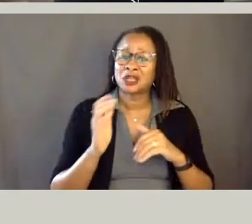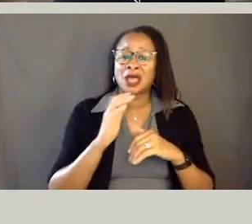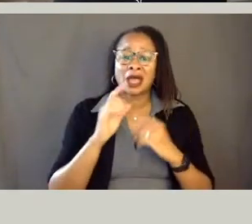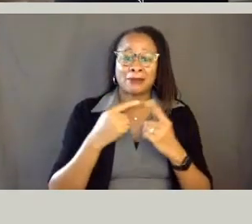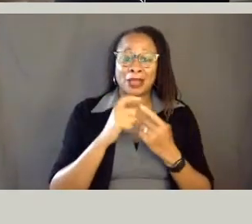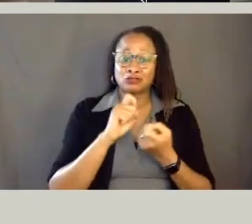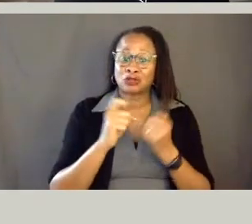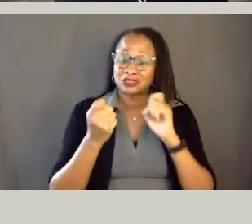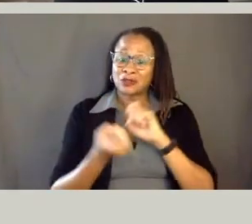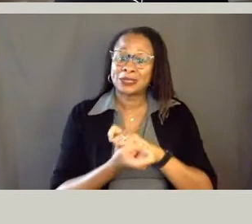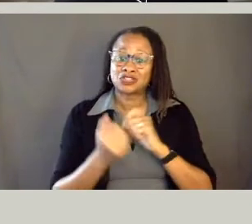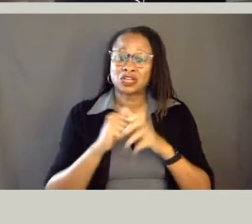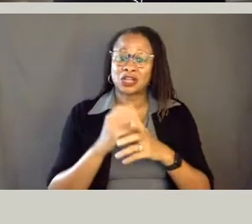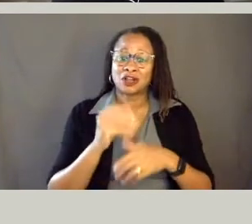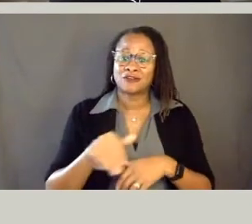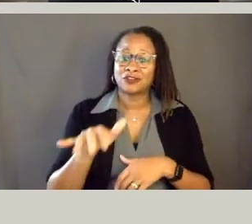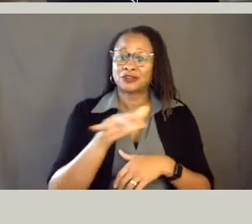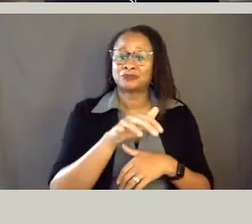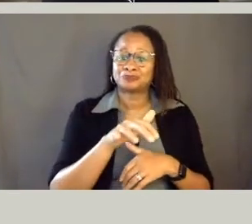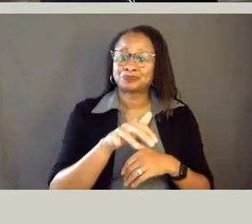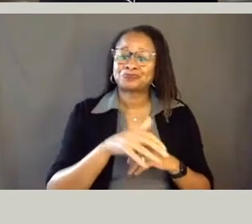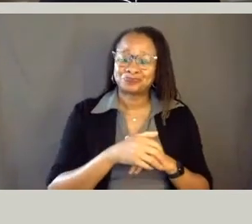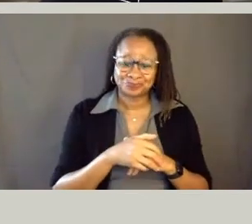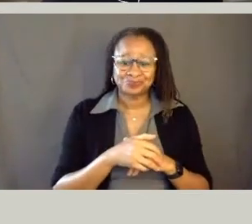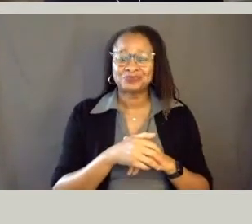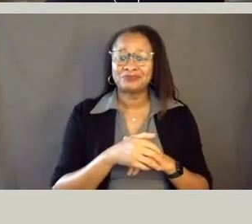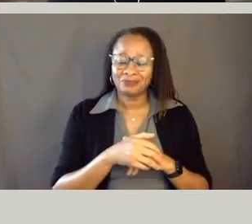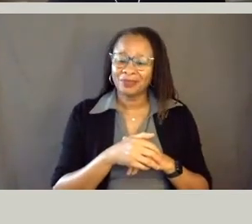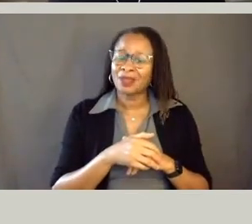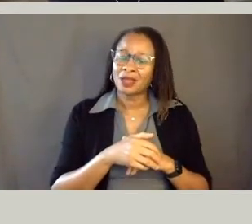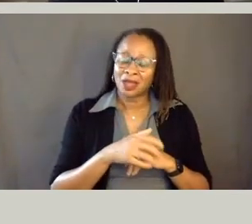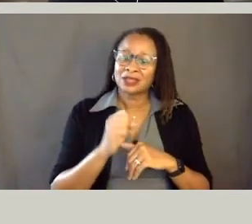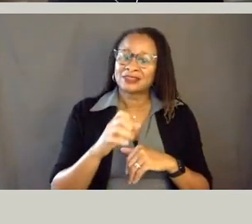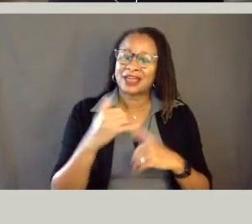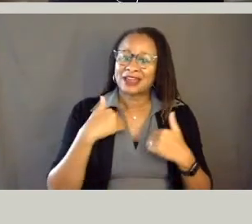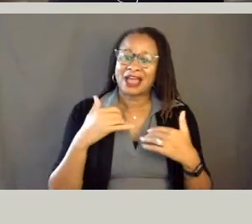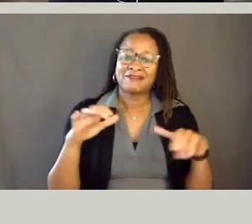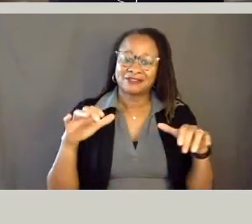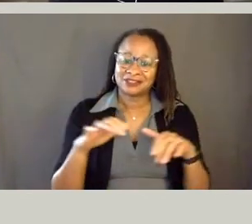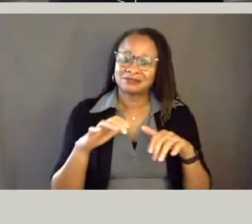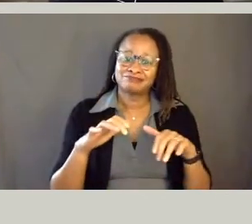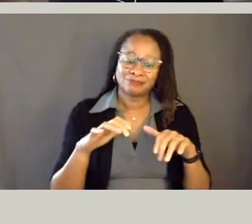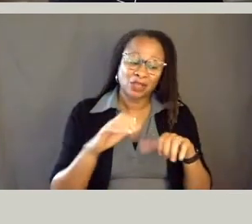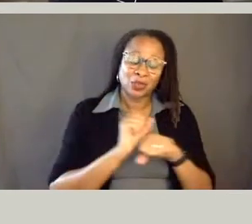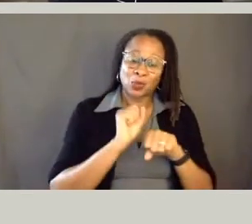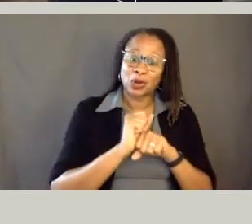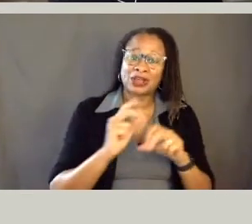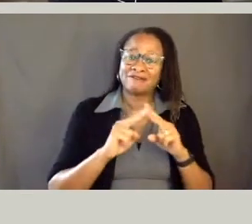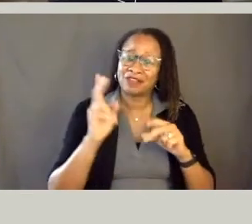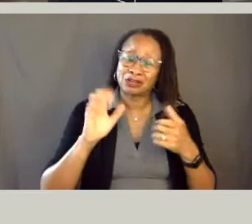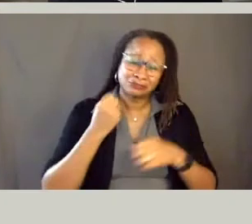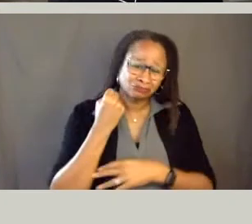in our field is that historically people have done things that have actually like worked and have been very radical. And I think, you know, even think